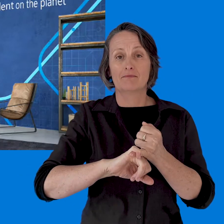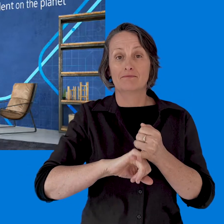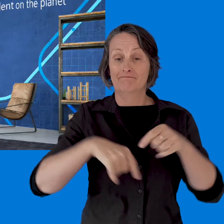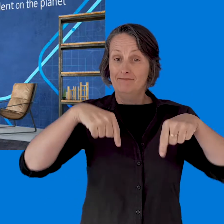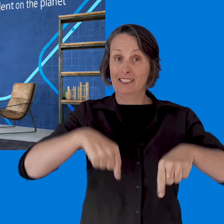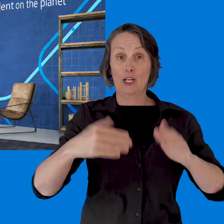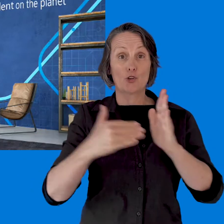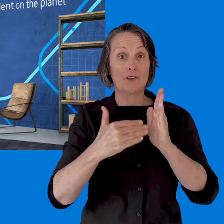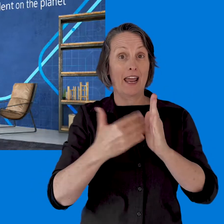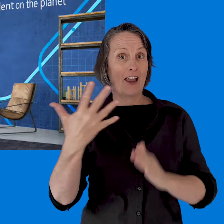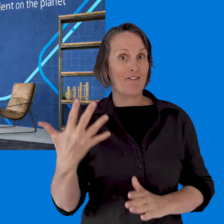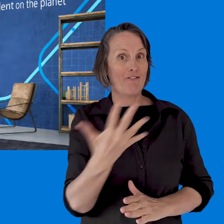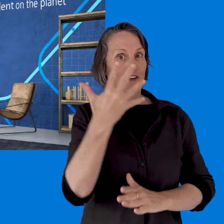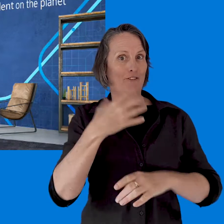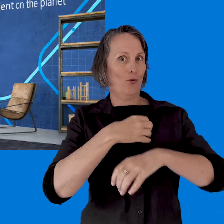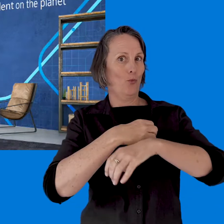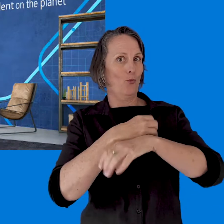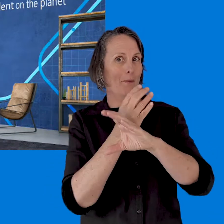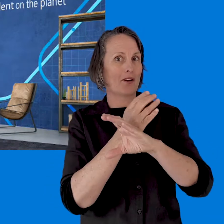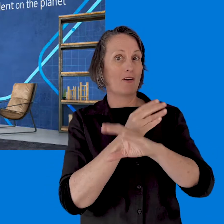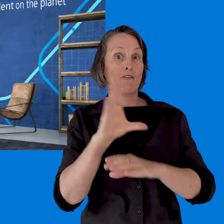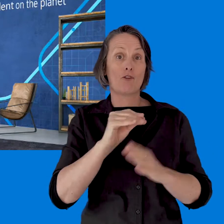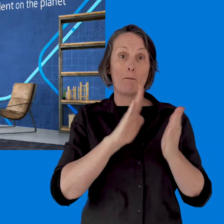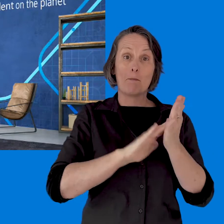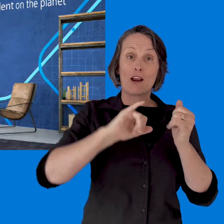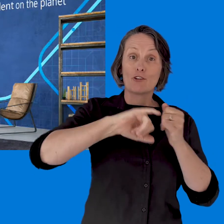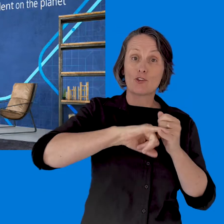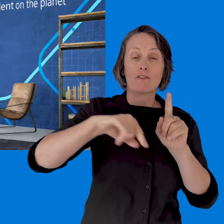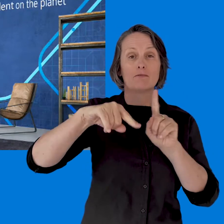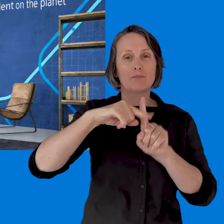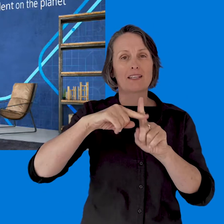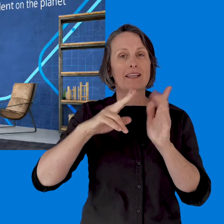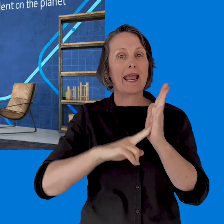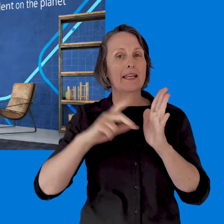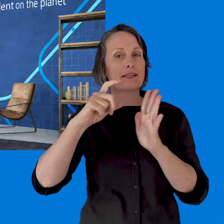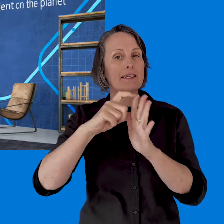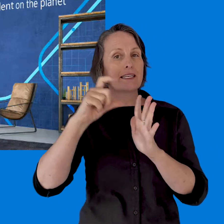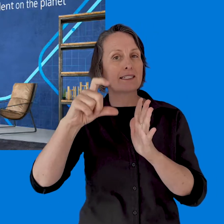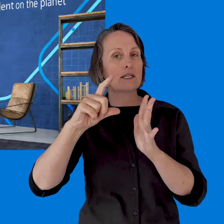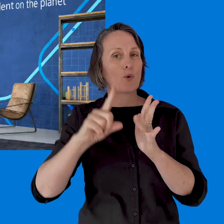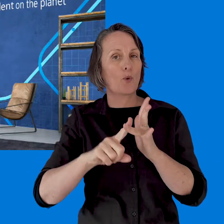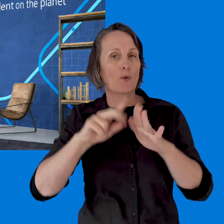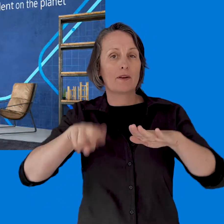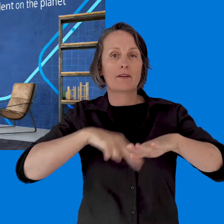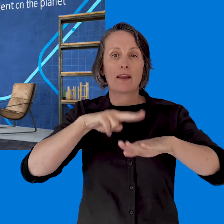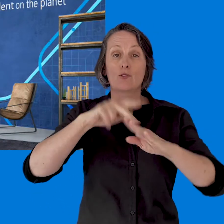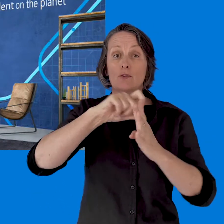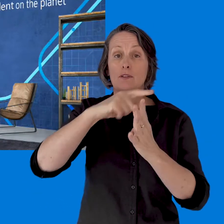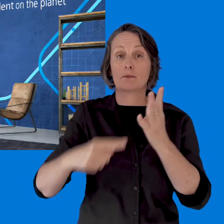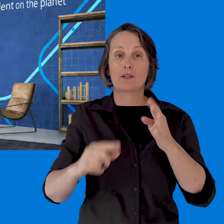the inclusive classroom brought to you by Microsoft and also the NDCO, National Disability Coordination Offices.